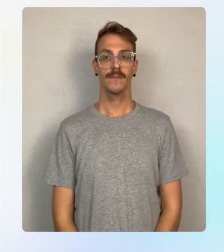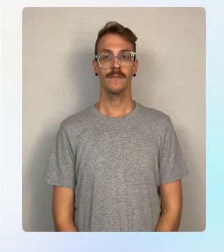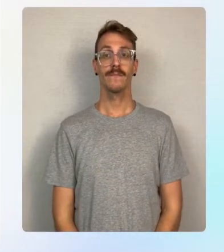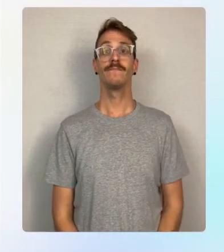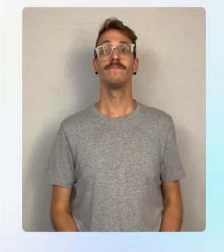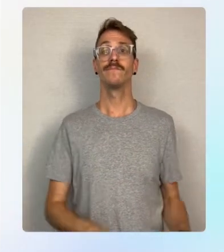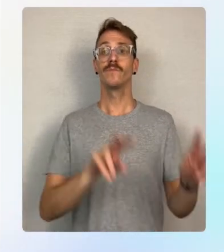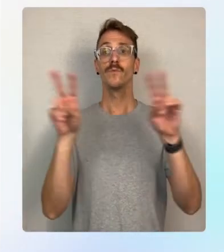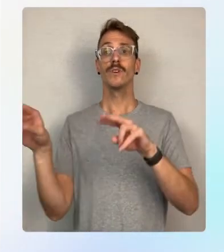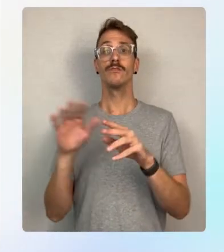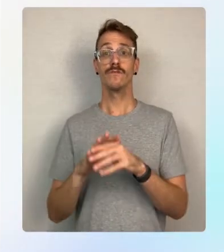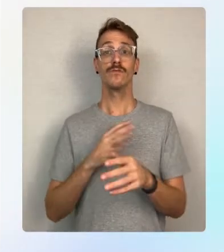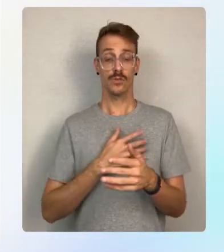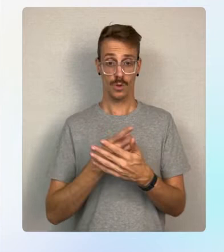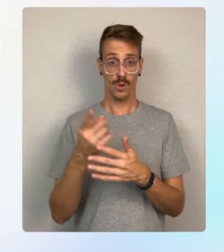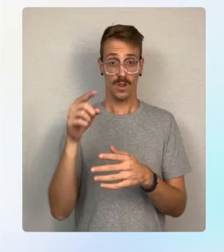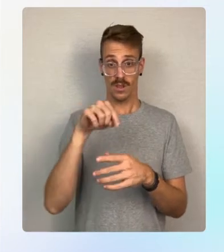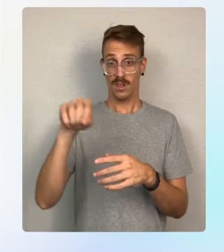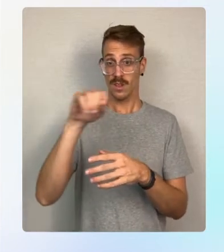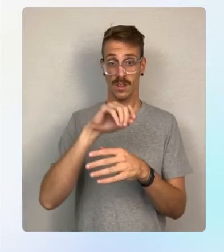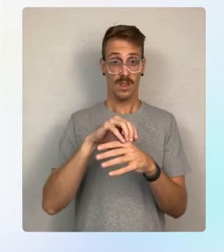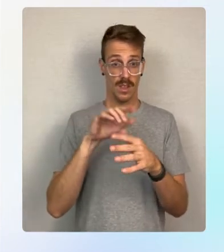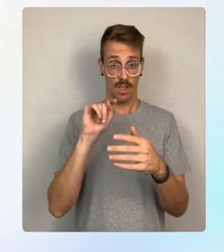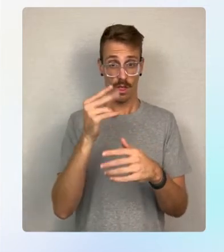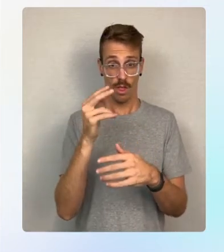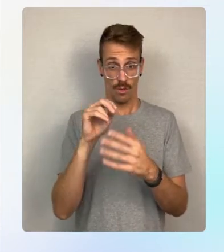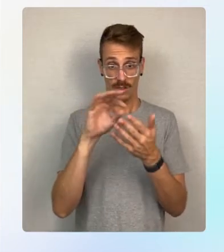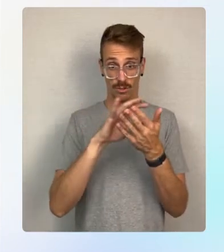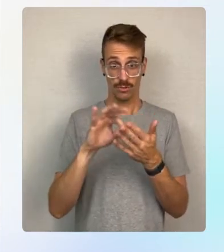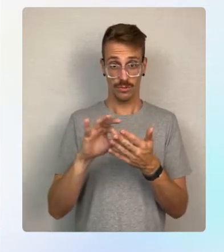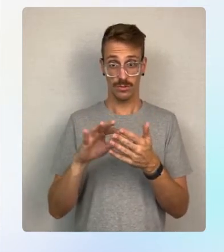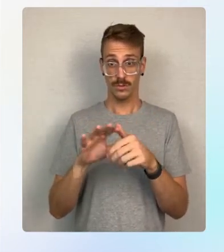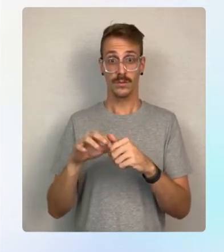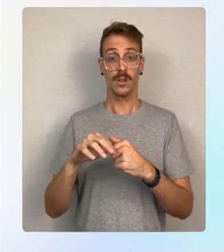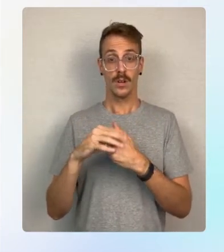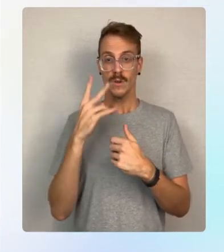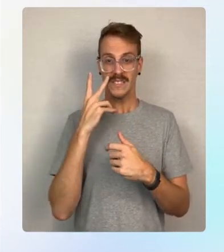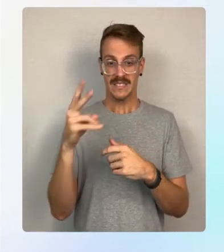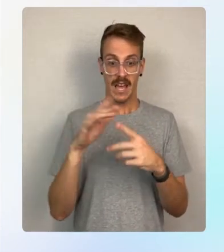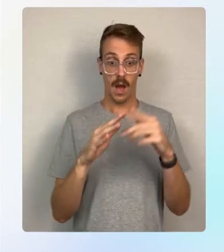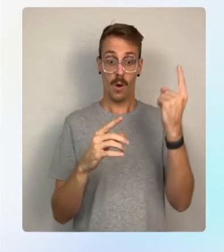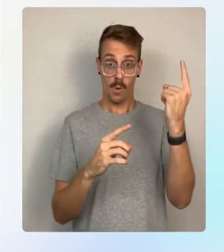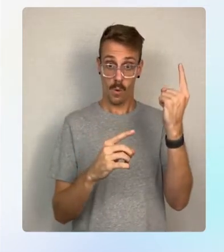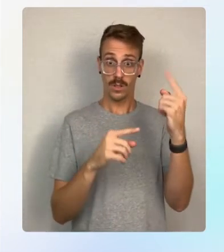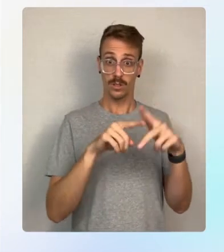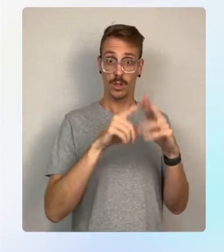Looking over to the thread tracks, we can see how one frame starts from Unreal's gamethread,